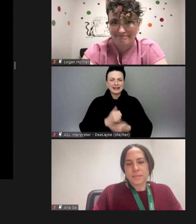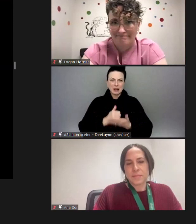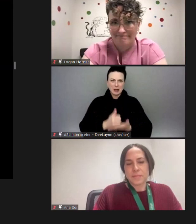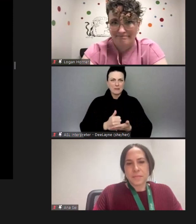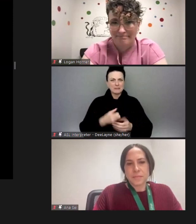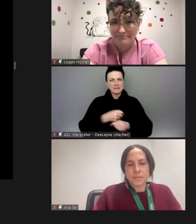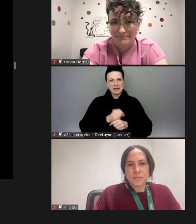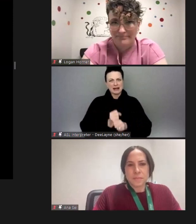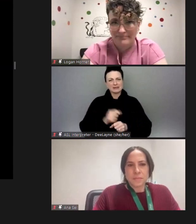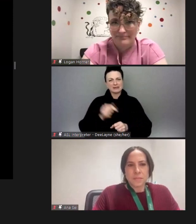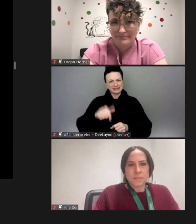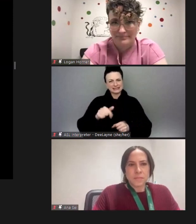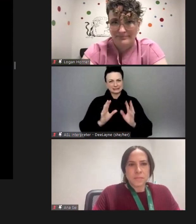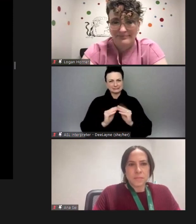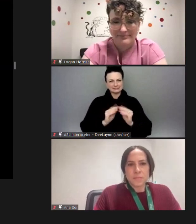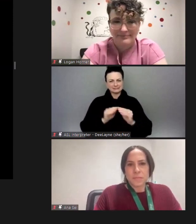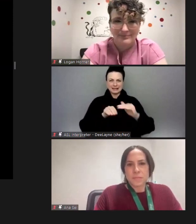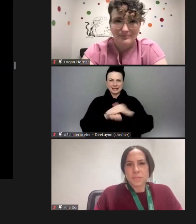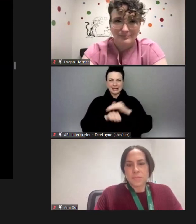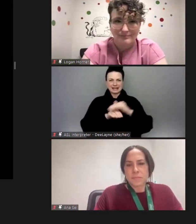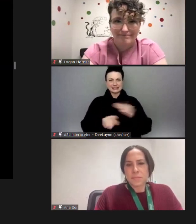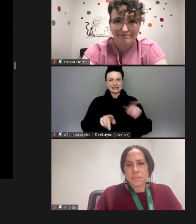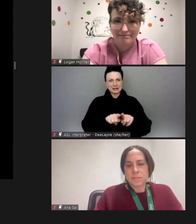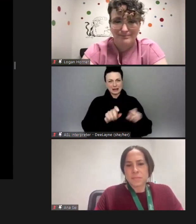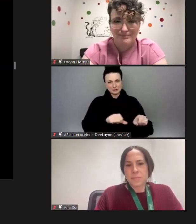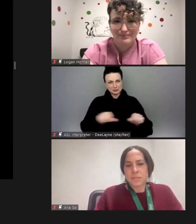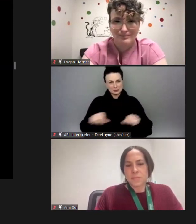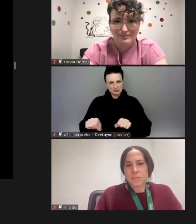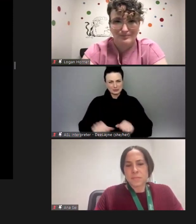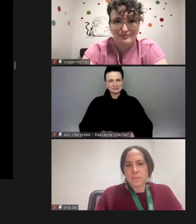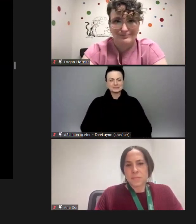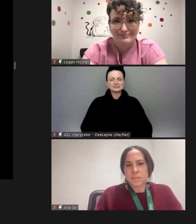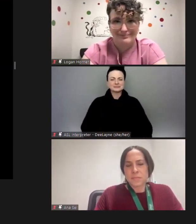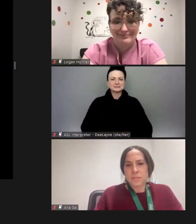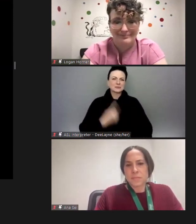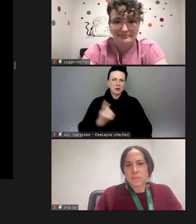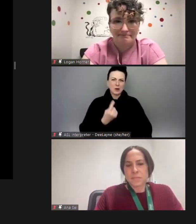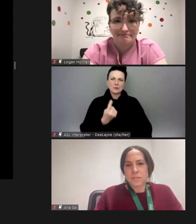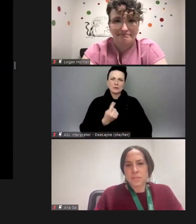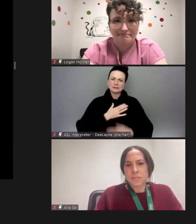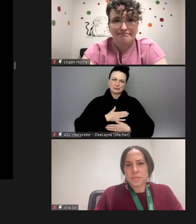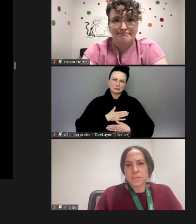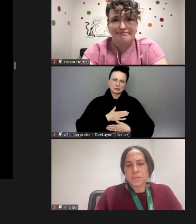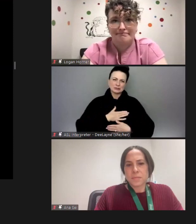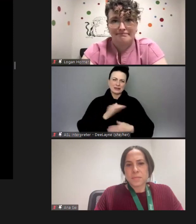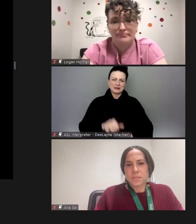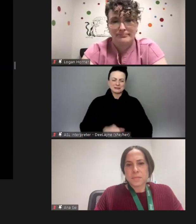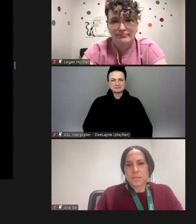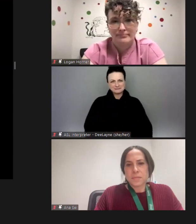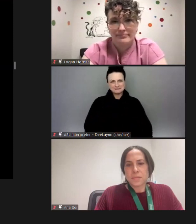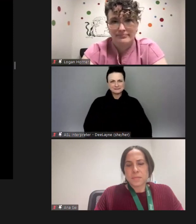this as accessible as as possible we